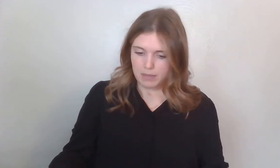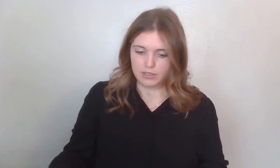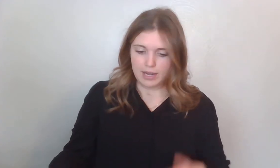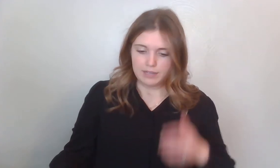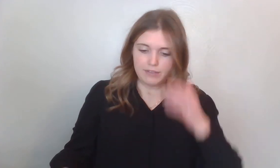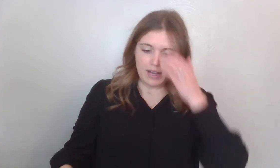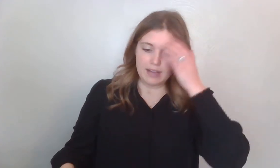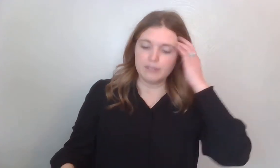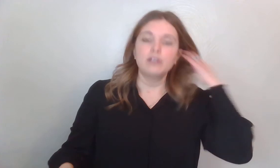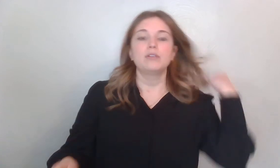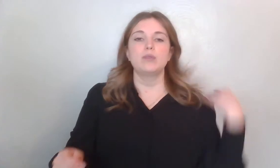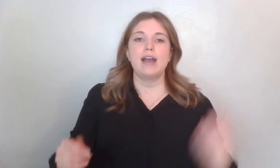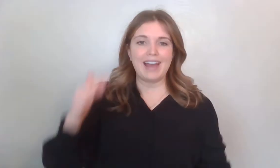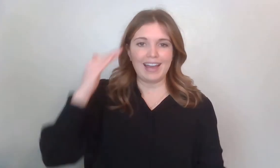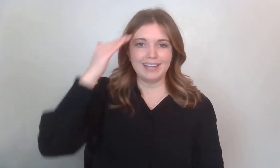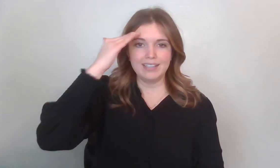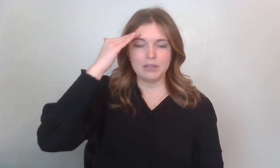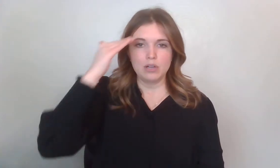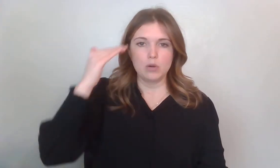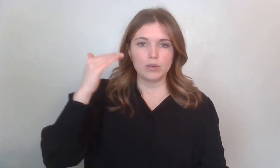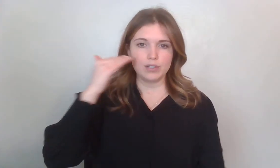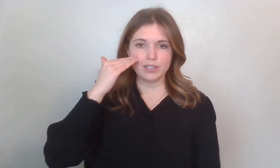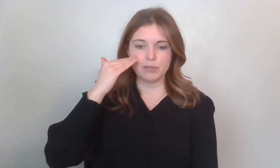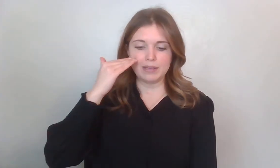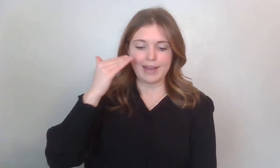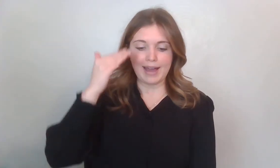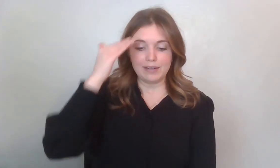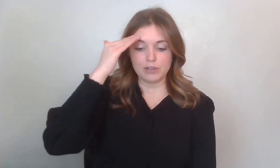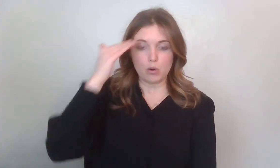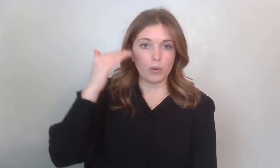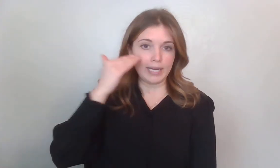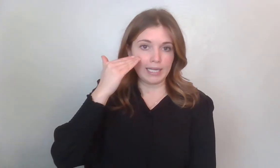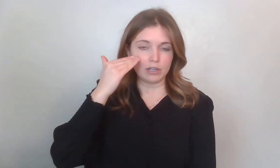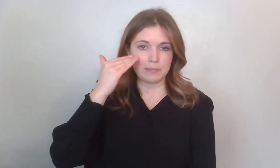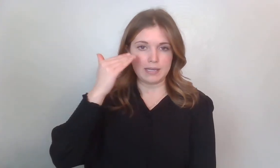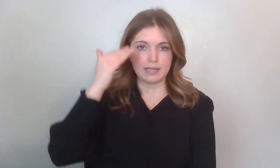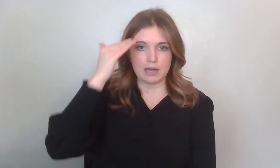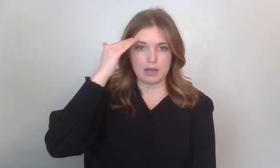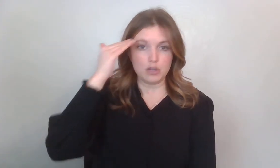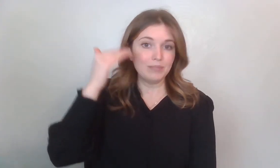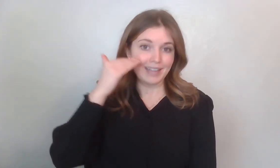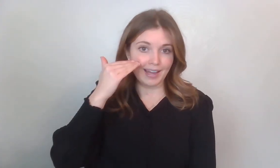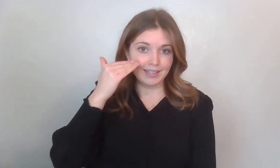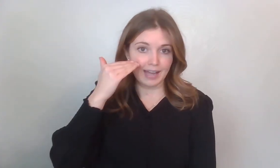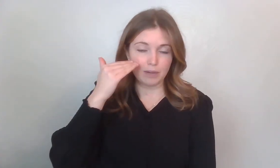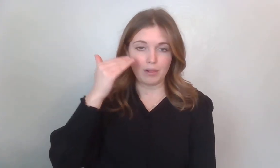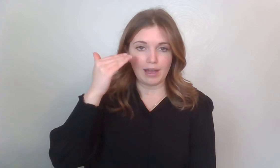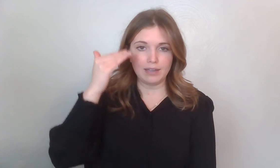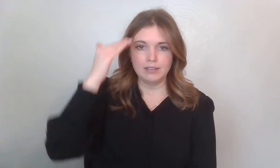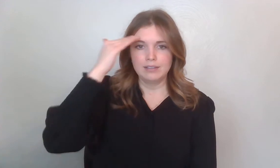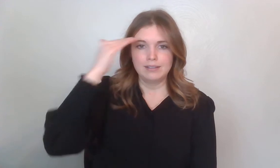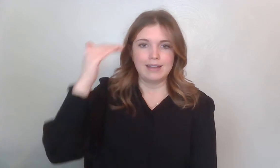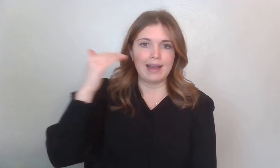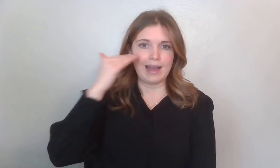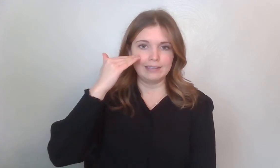Page 95 We have HEAD Which this could be the head of a coin, it could be a human head, an animal head, HEAD